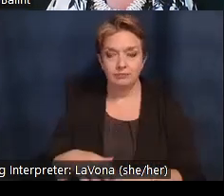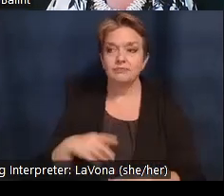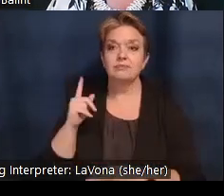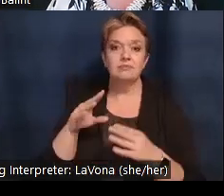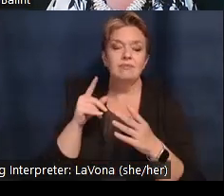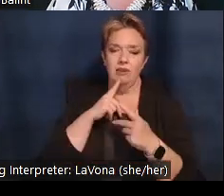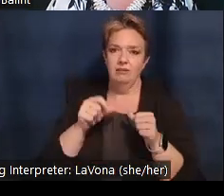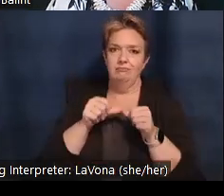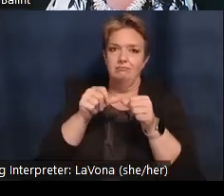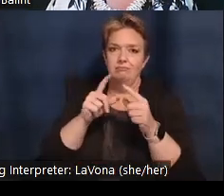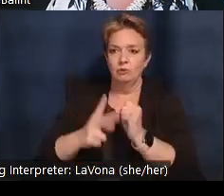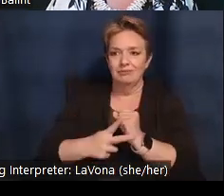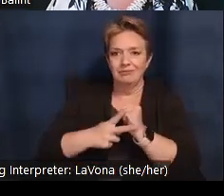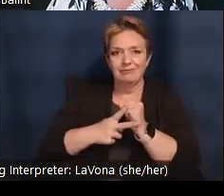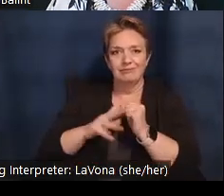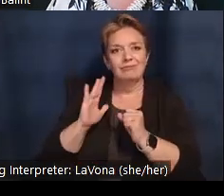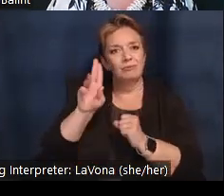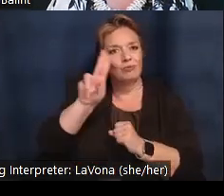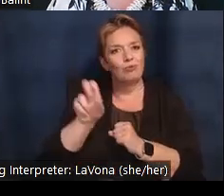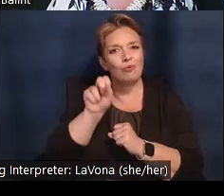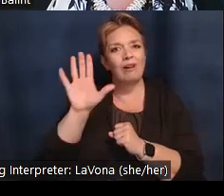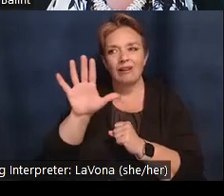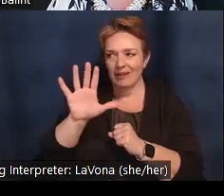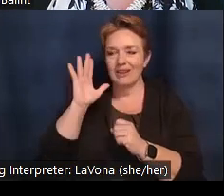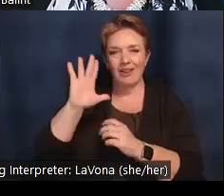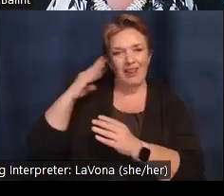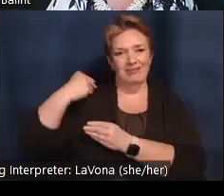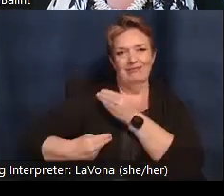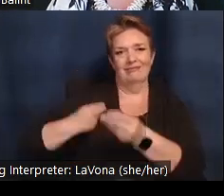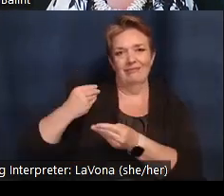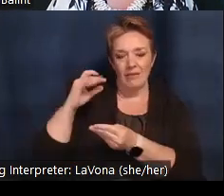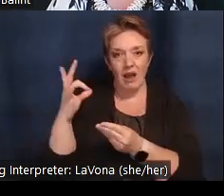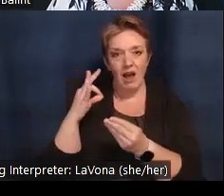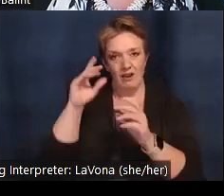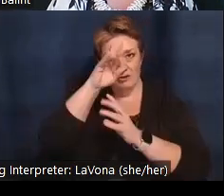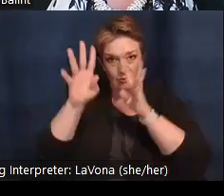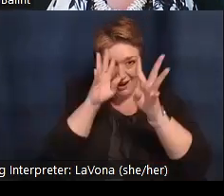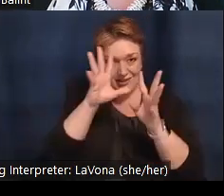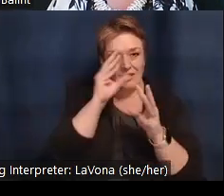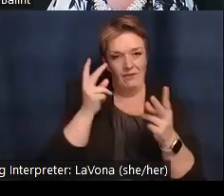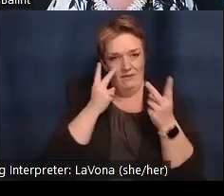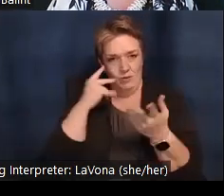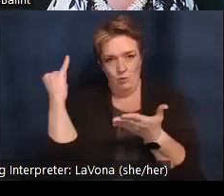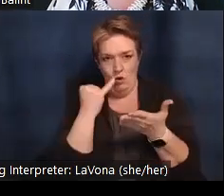the nation's legacy of creativity in the visual arts by connecting visitors with these remarkable spaces.